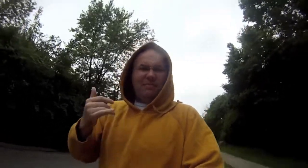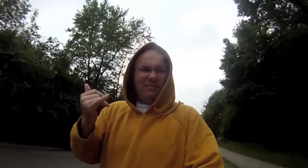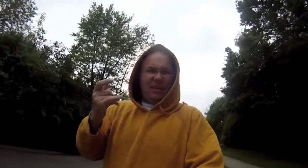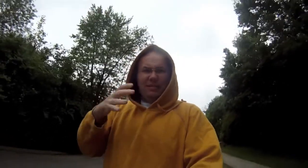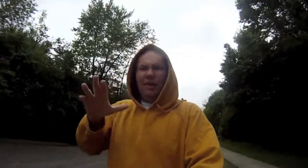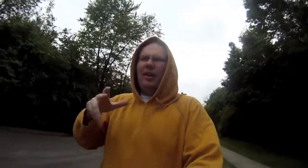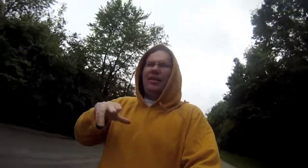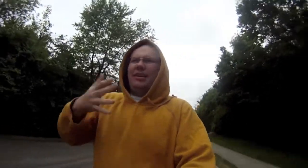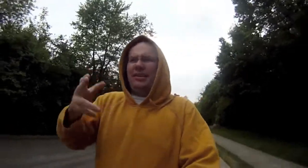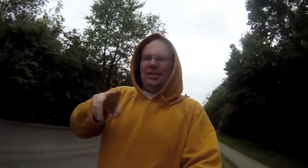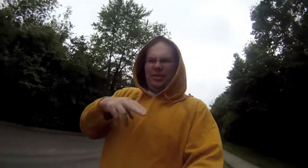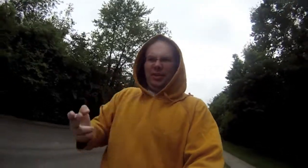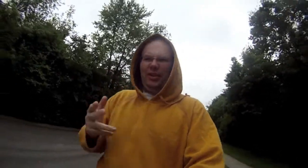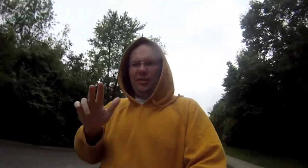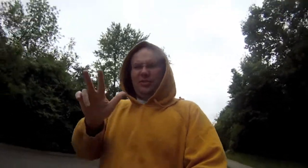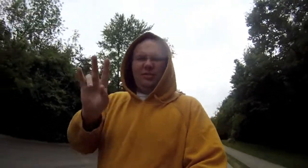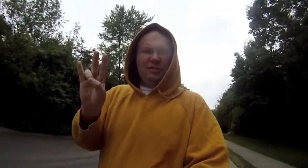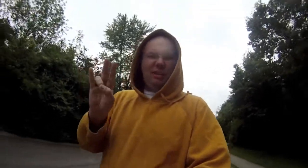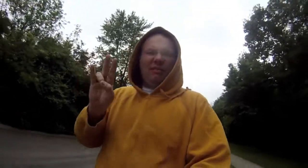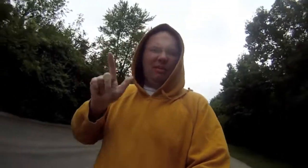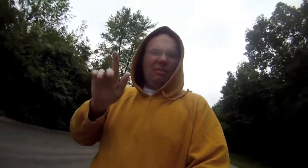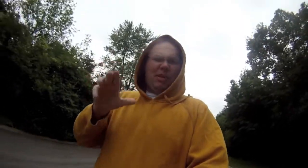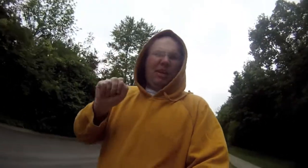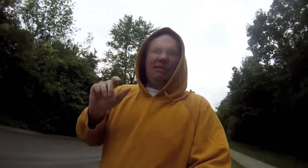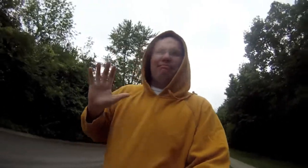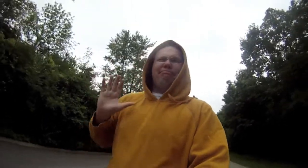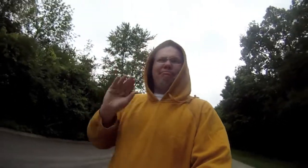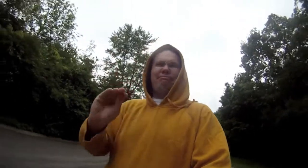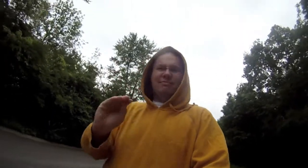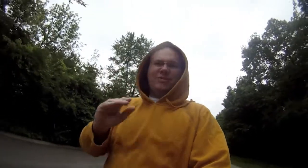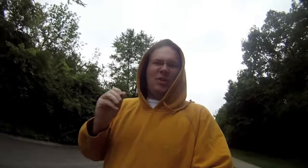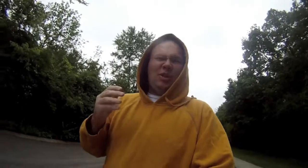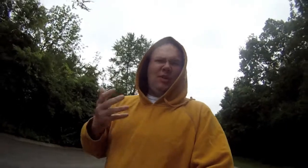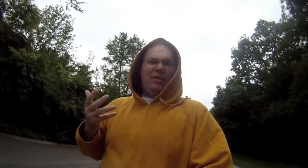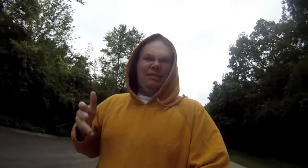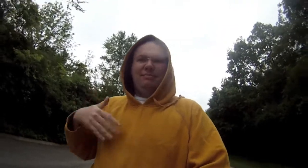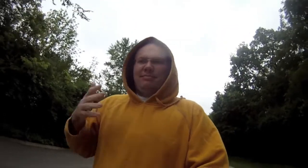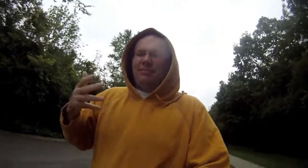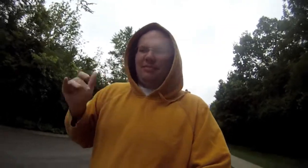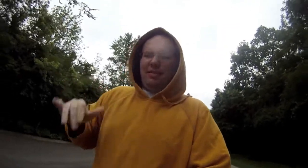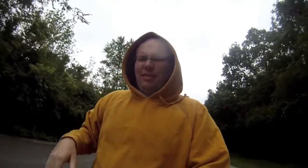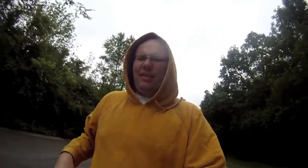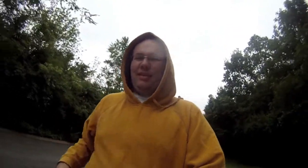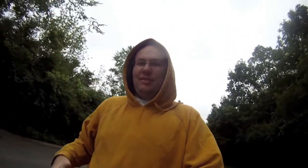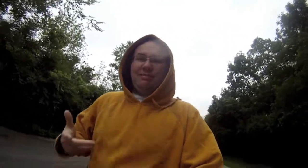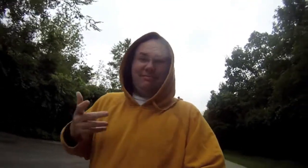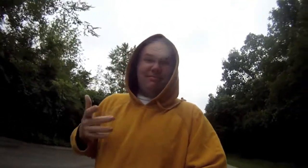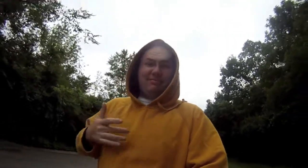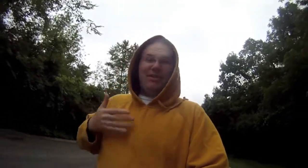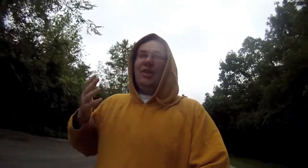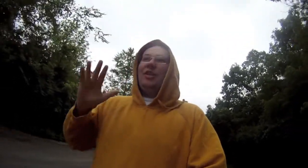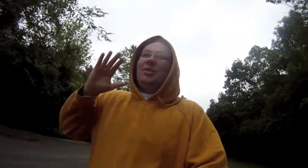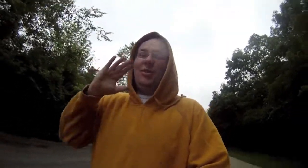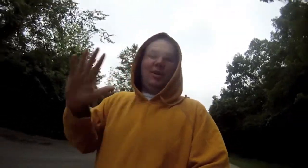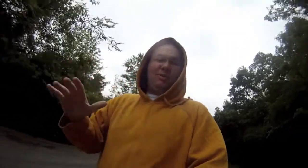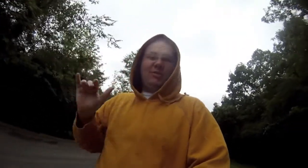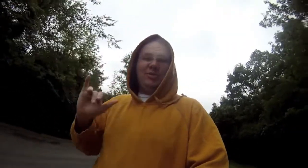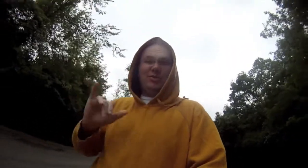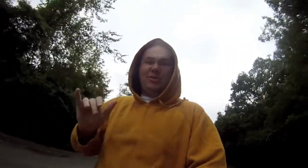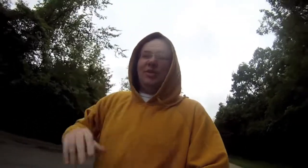I have already lost 37lbs total. It feels great!